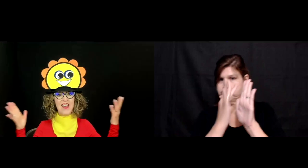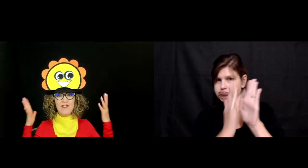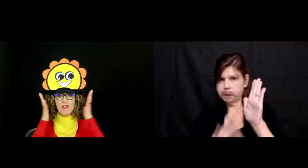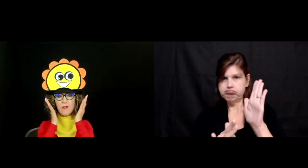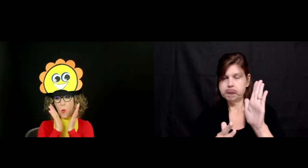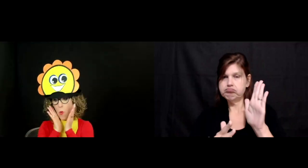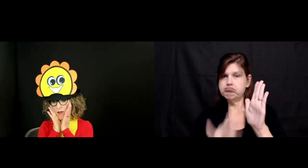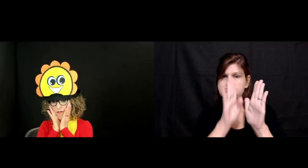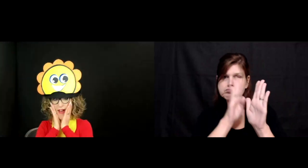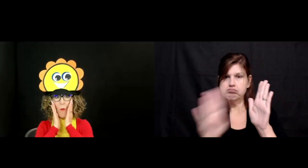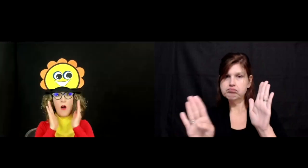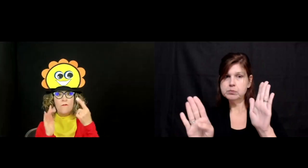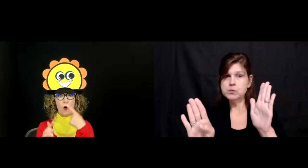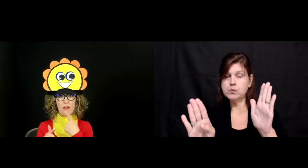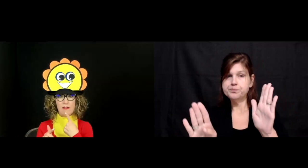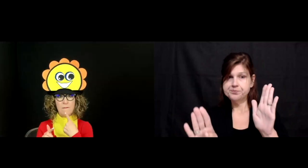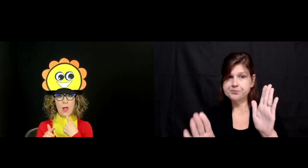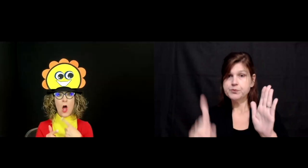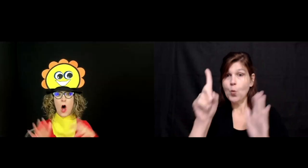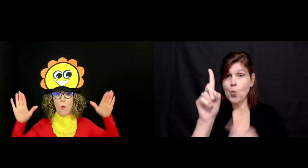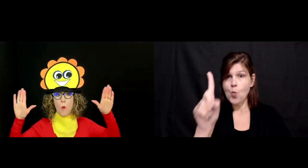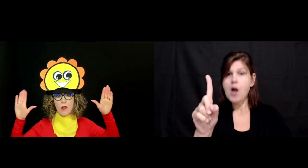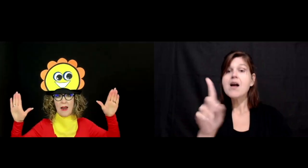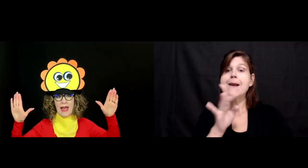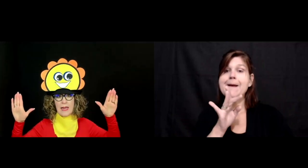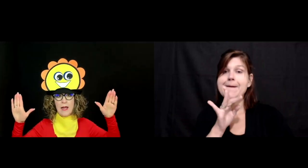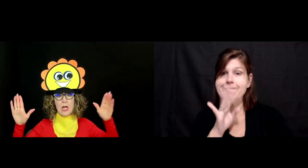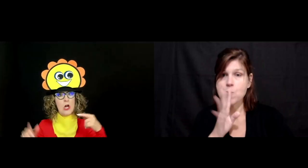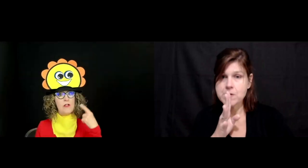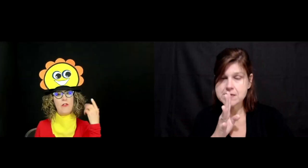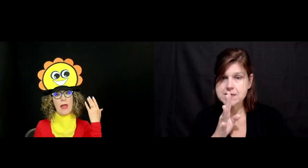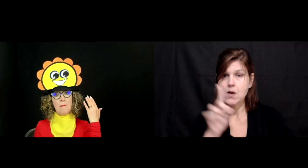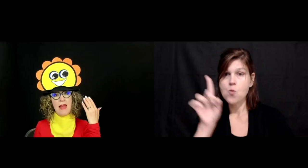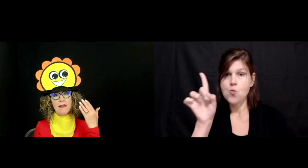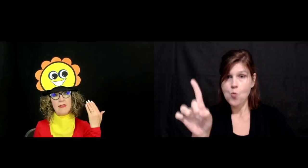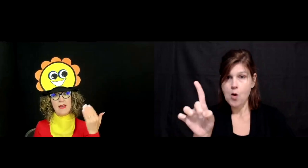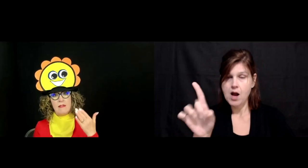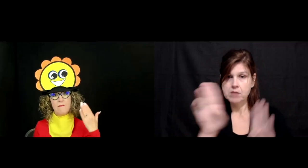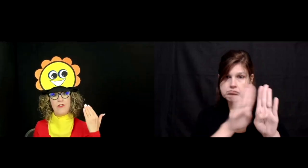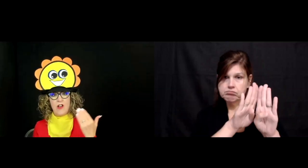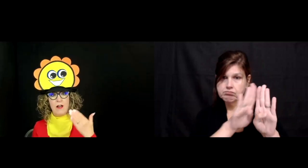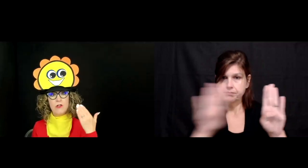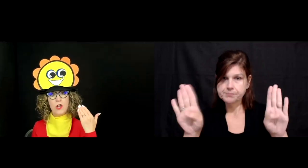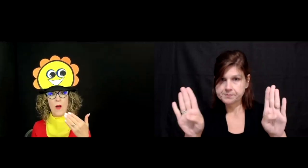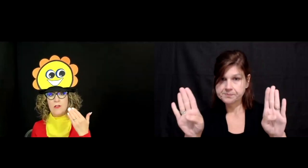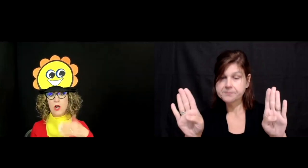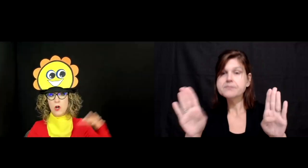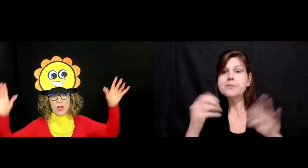it's just one voice on one plane so that it makes it easy for the child to know where to look